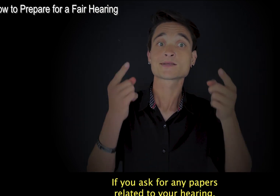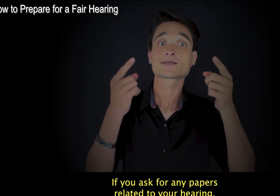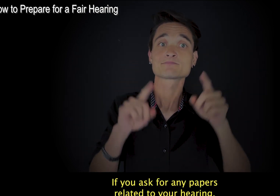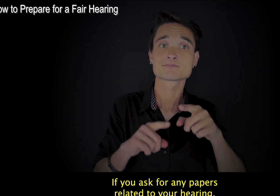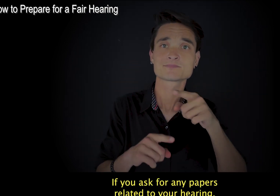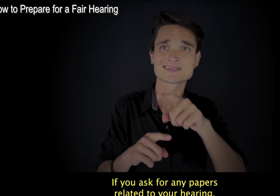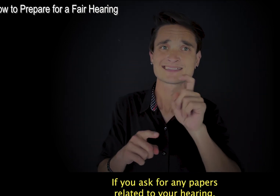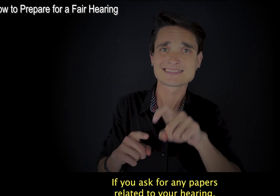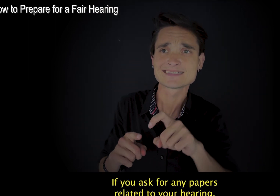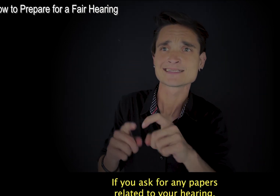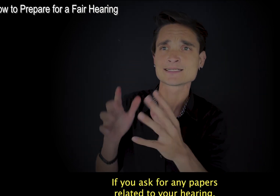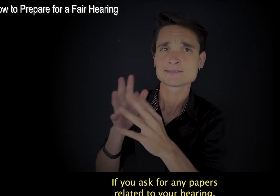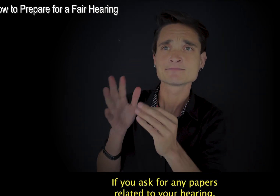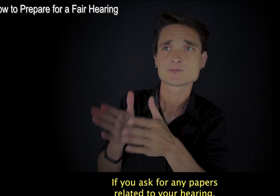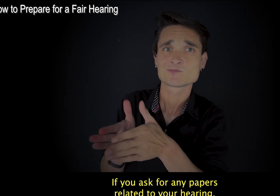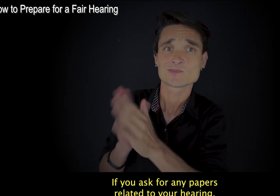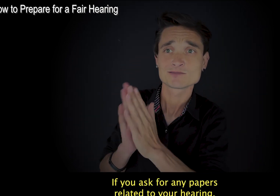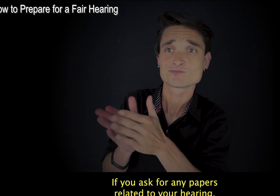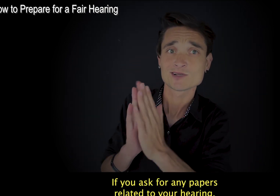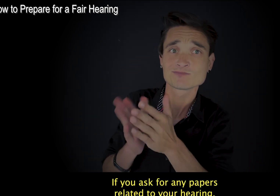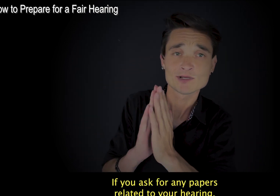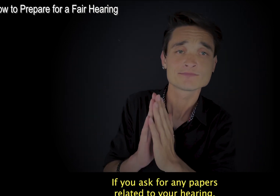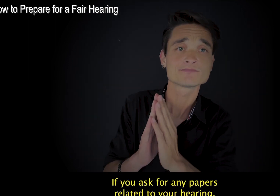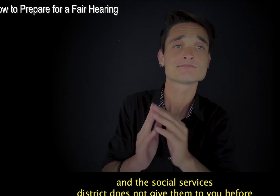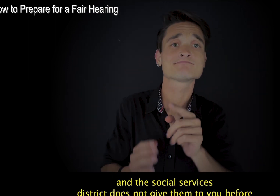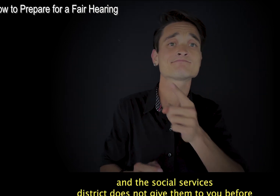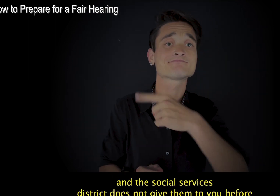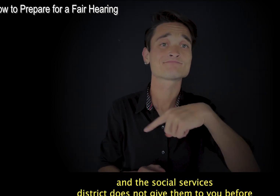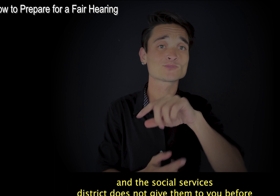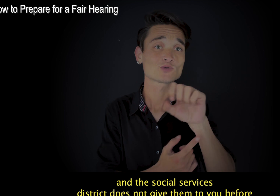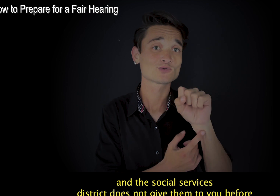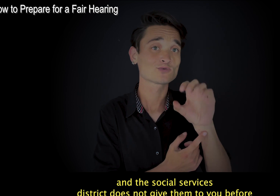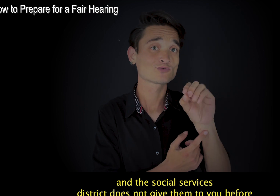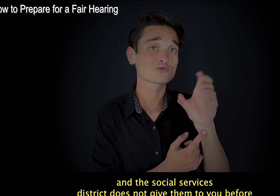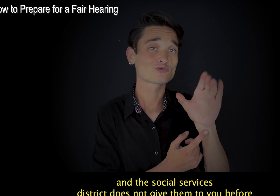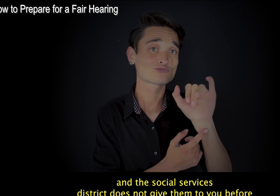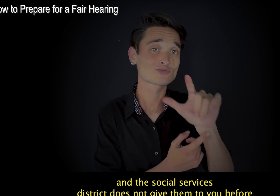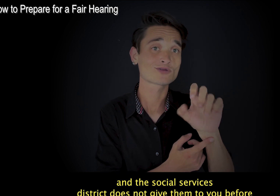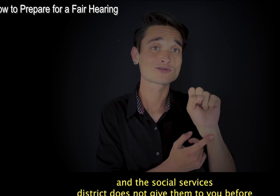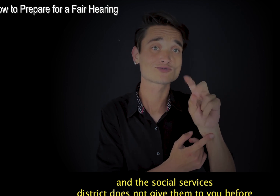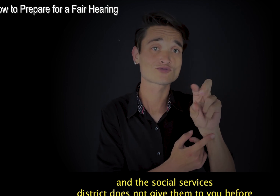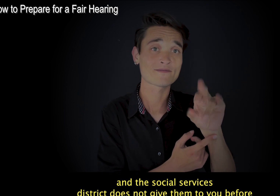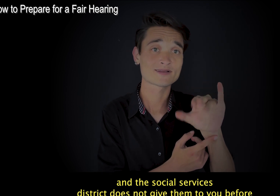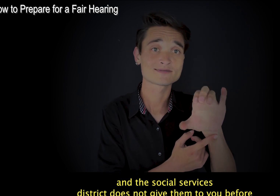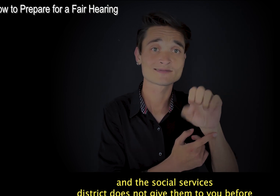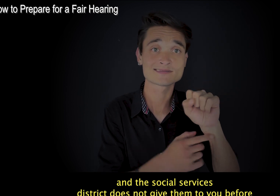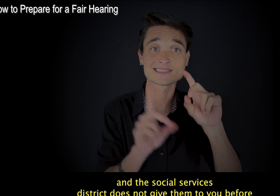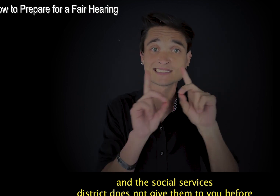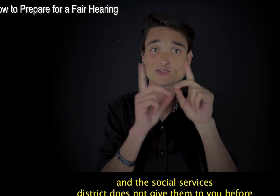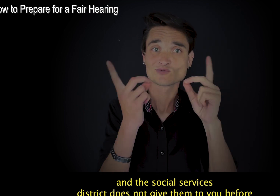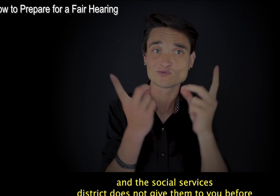If you ask for any papers related to your hearing, and the social services district does not give them to you before